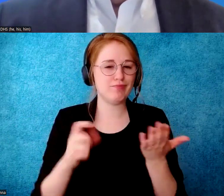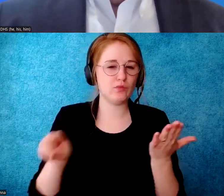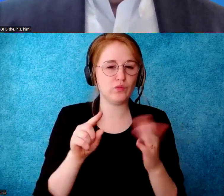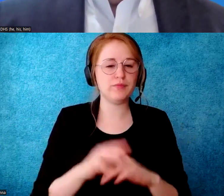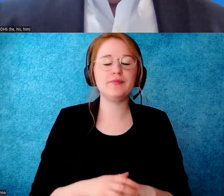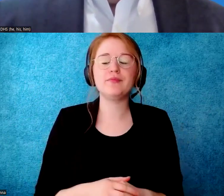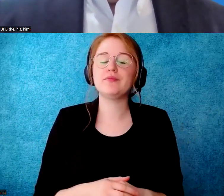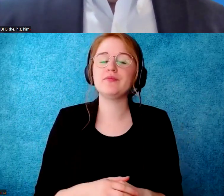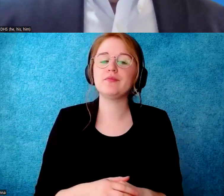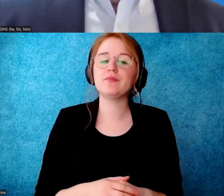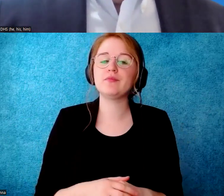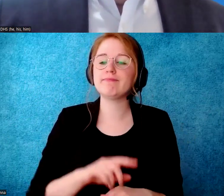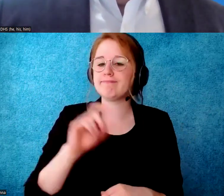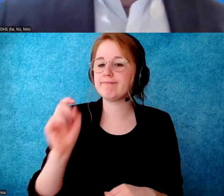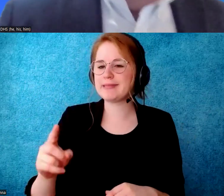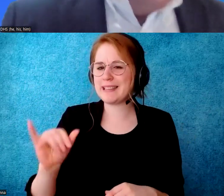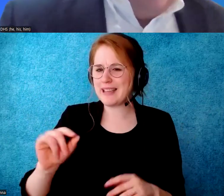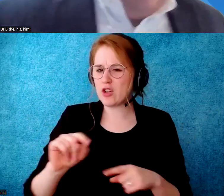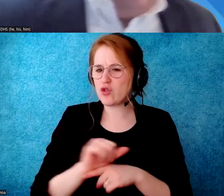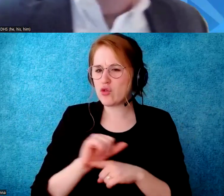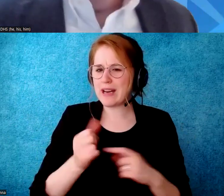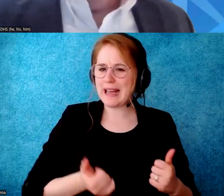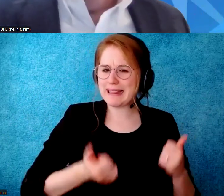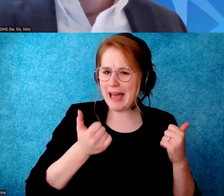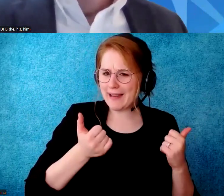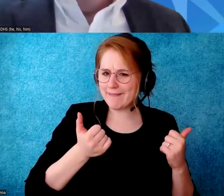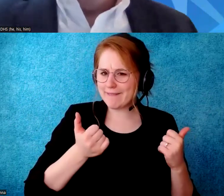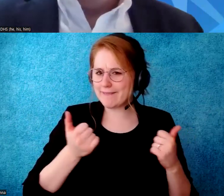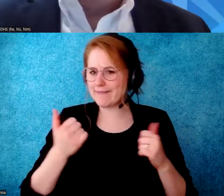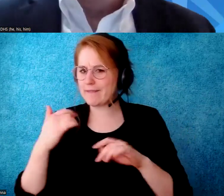The first is, is the training live or recorded? Is it interactive?